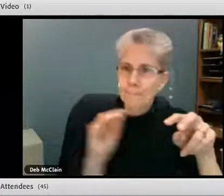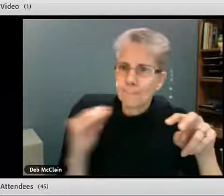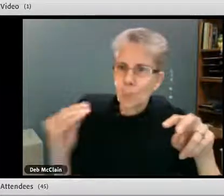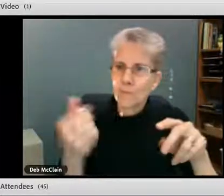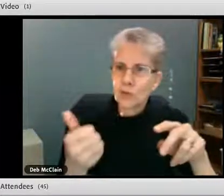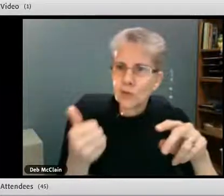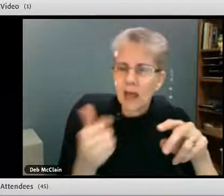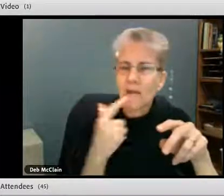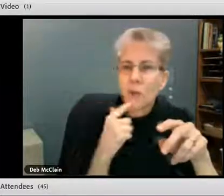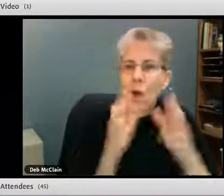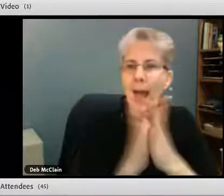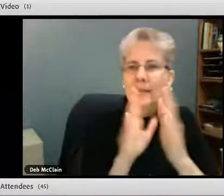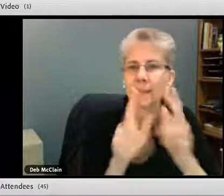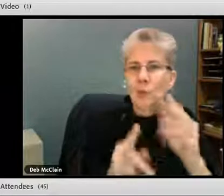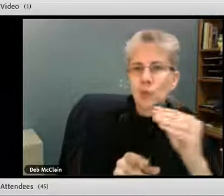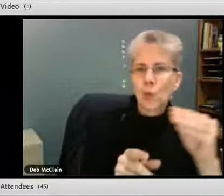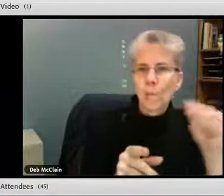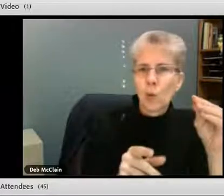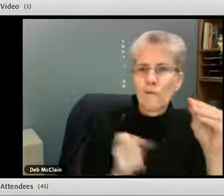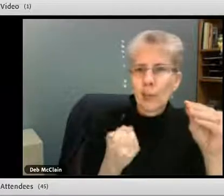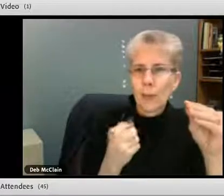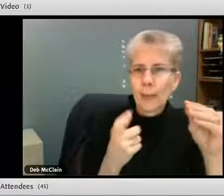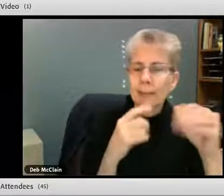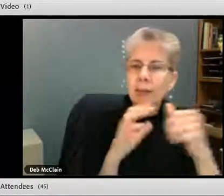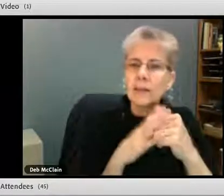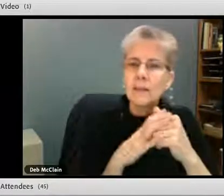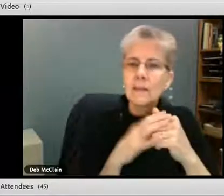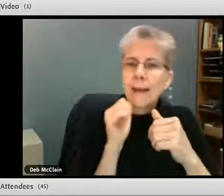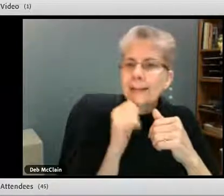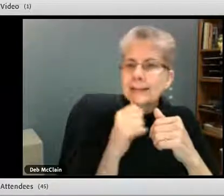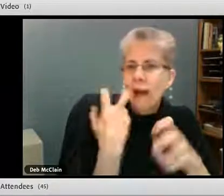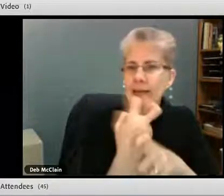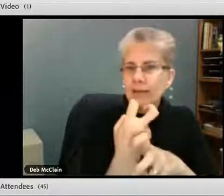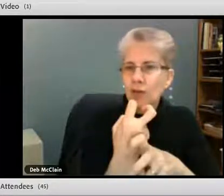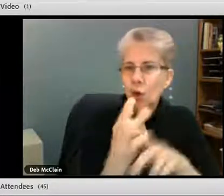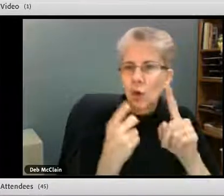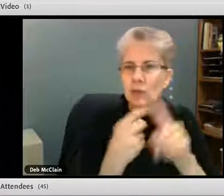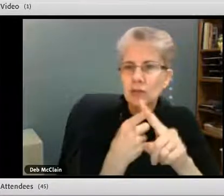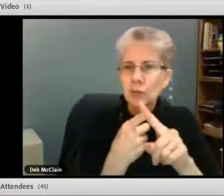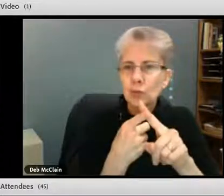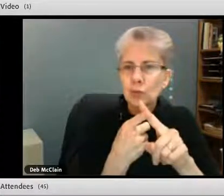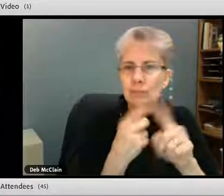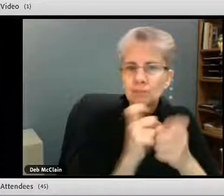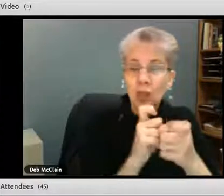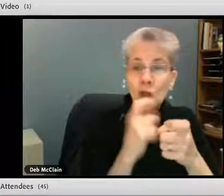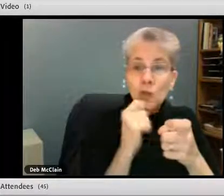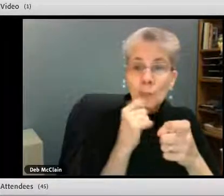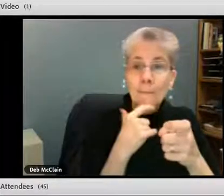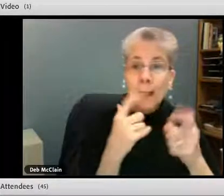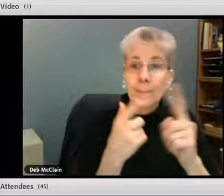It's not that much, and it will save you your photo. You might be able to edit some of this stuff out, you might not be.